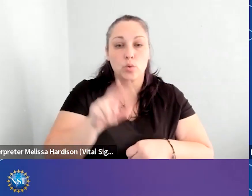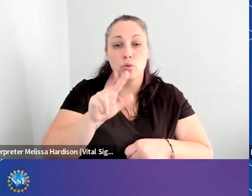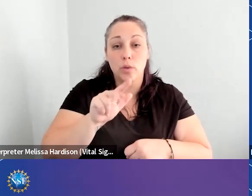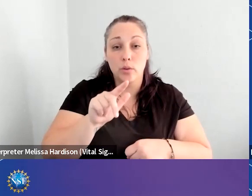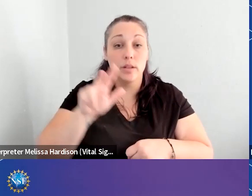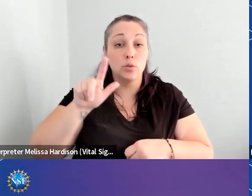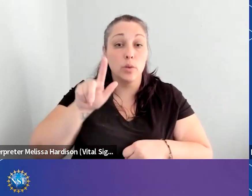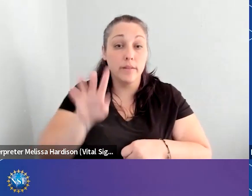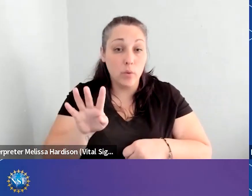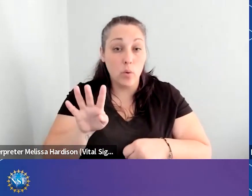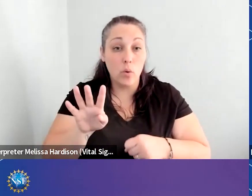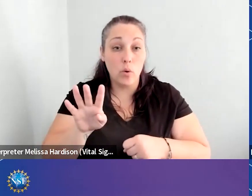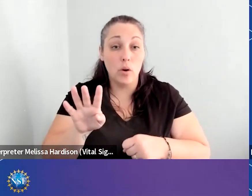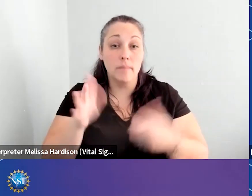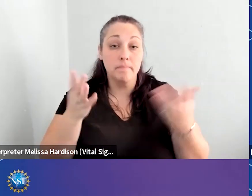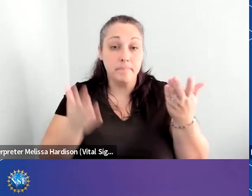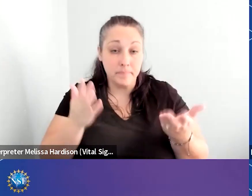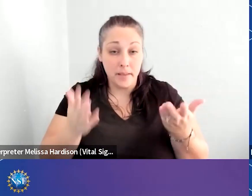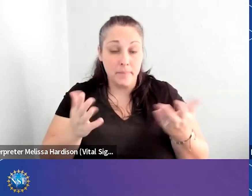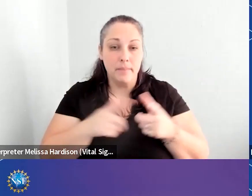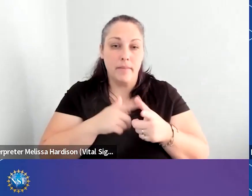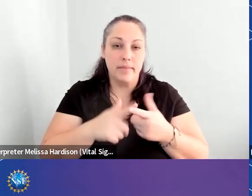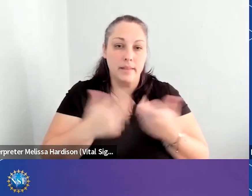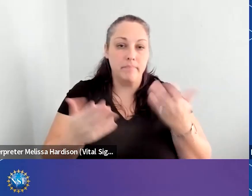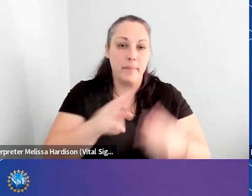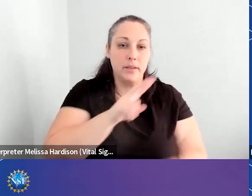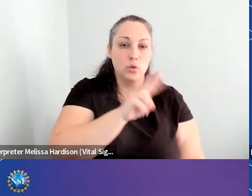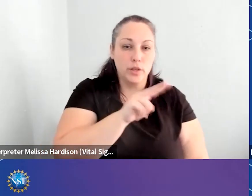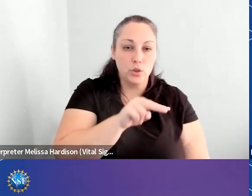Some of them you have to submit in 2022 and then 2024.